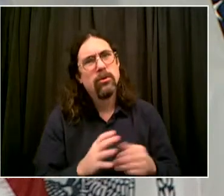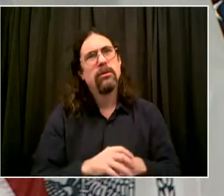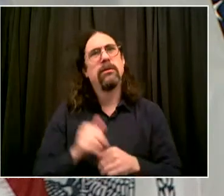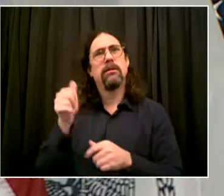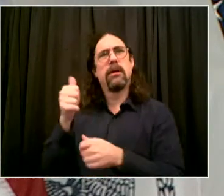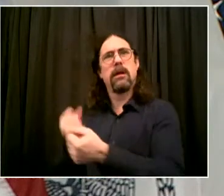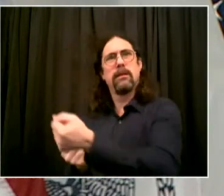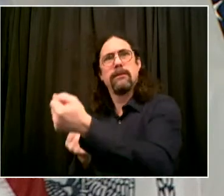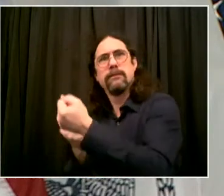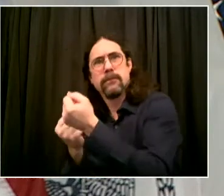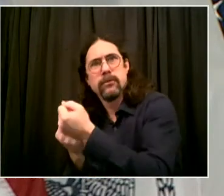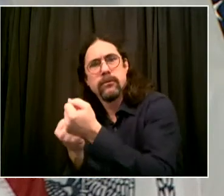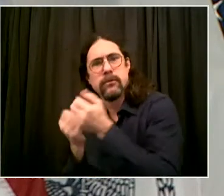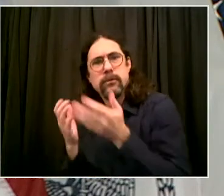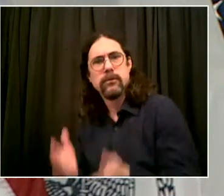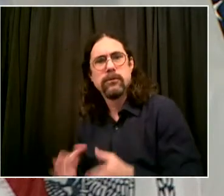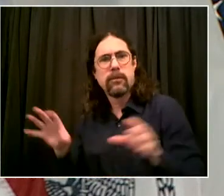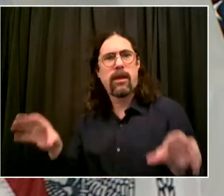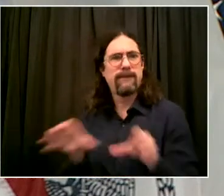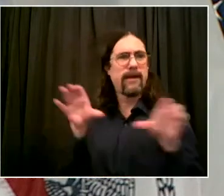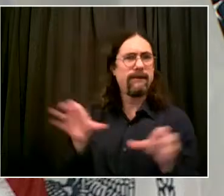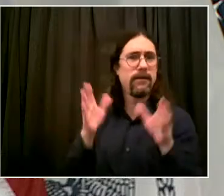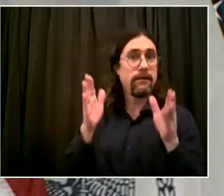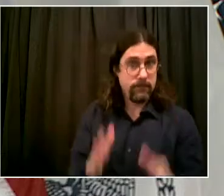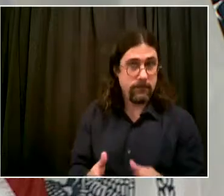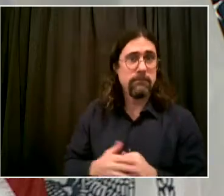COFOUNDER OF 350.ORG, BILL